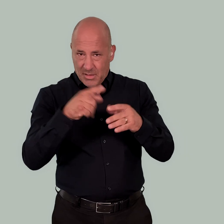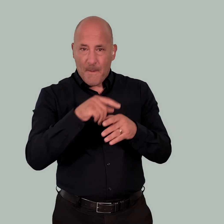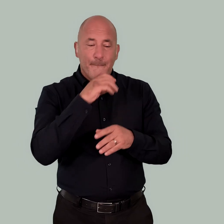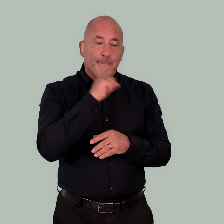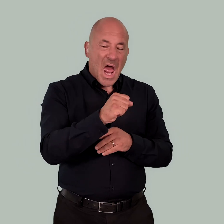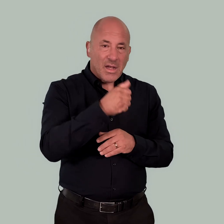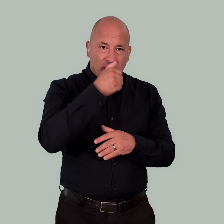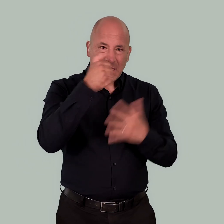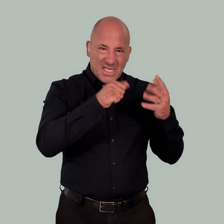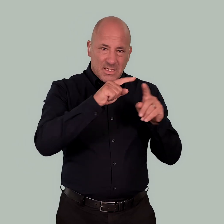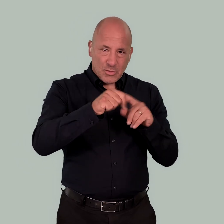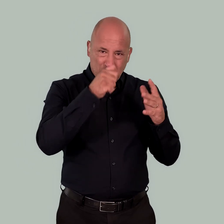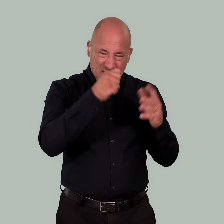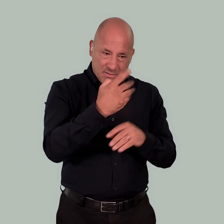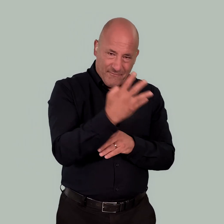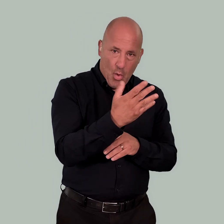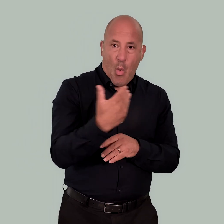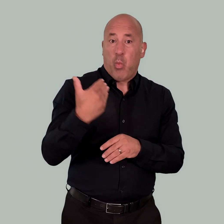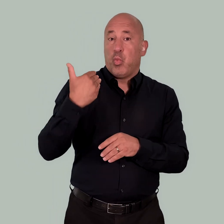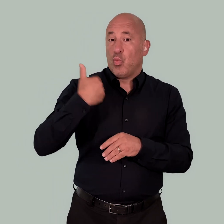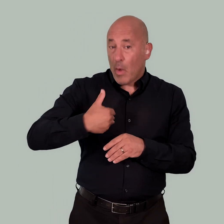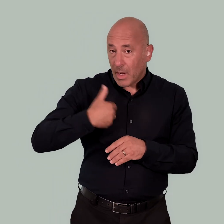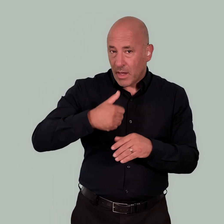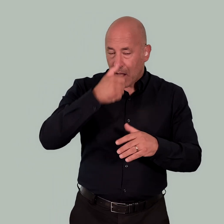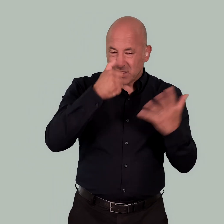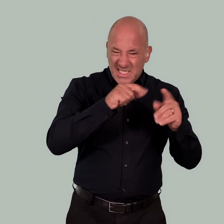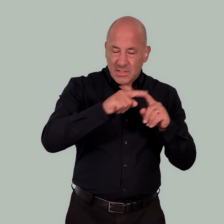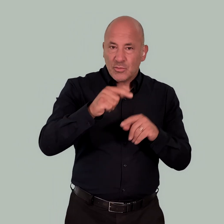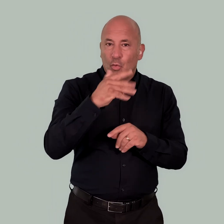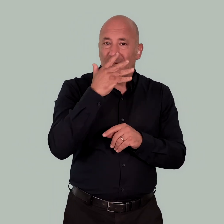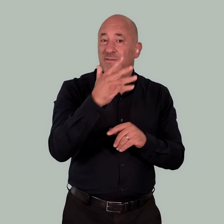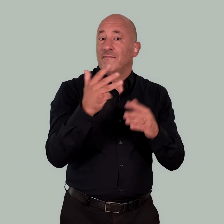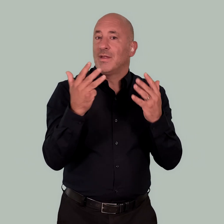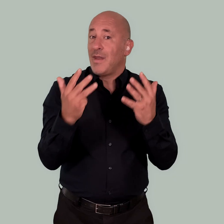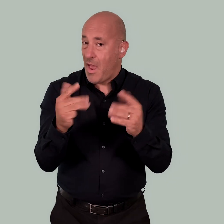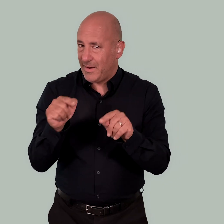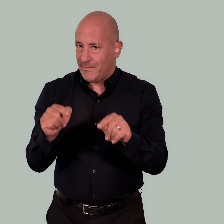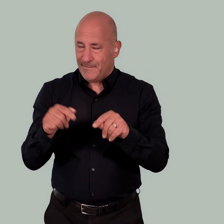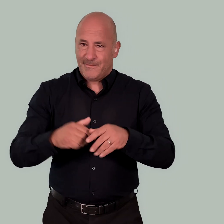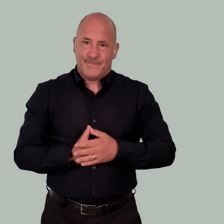which are based on men aged 16-64 and women aged 16-59.